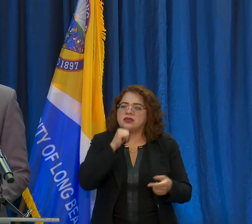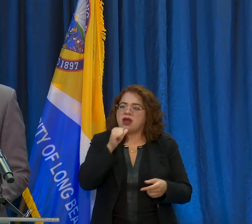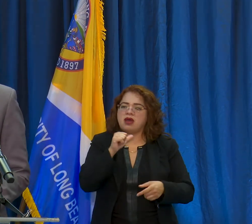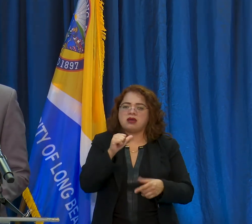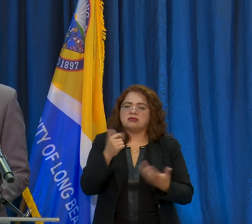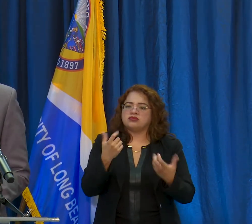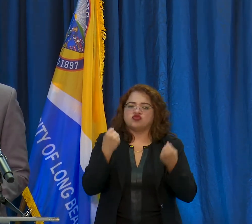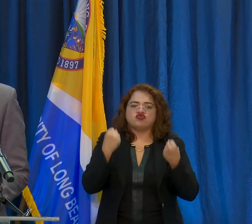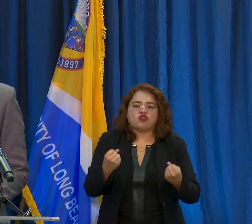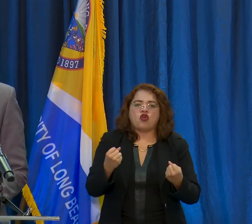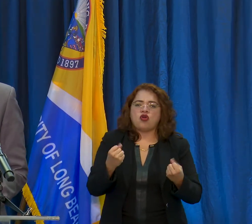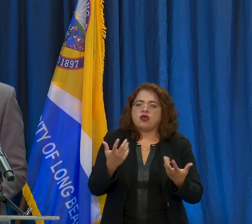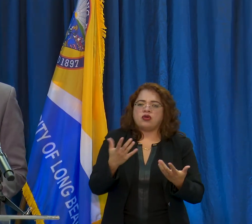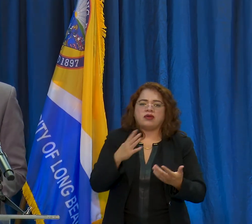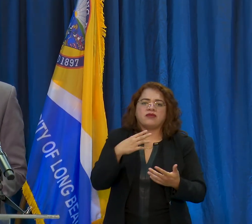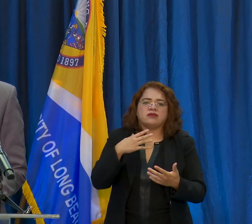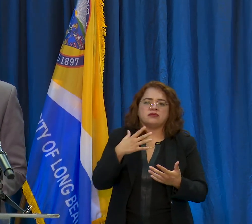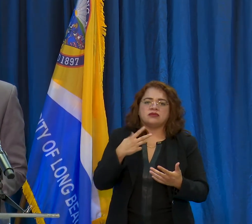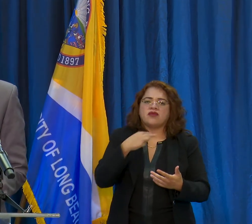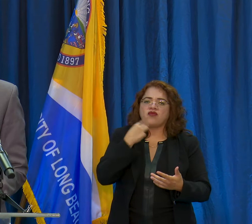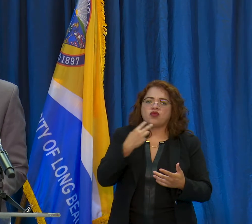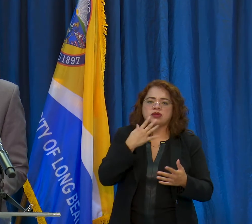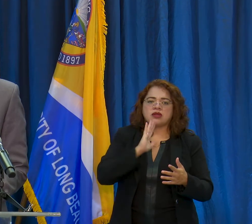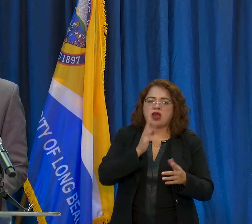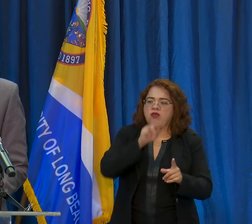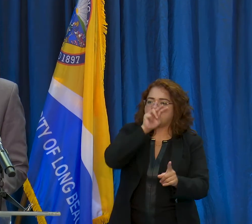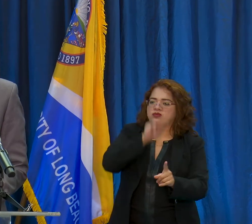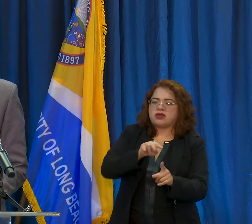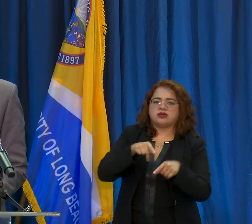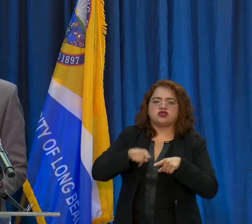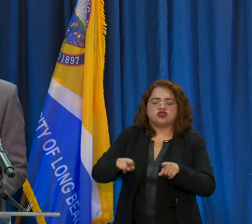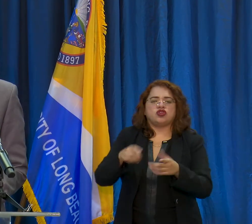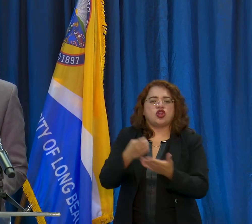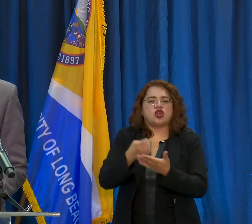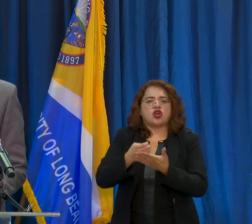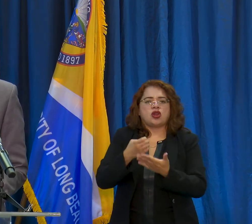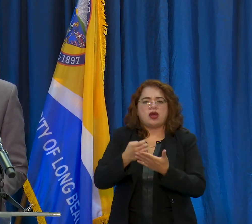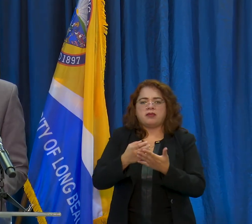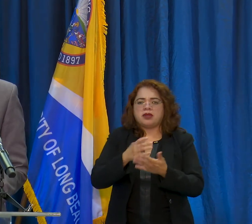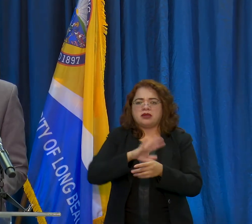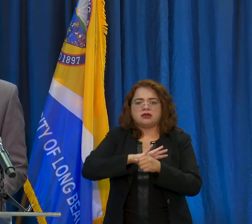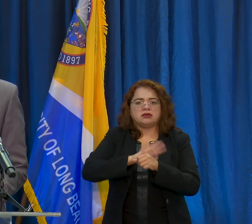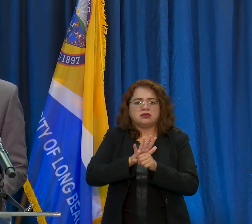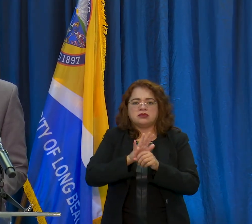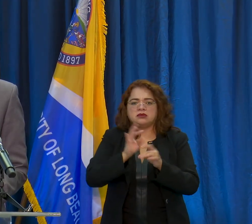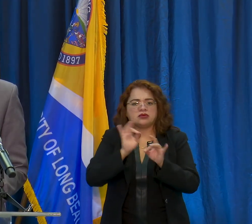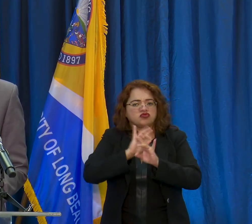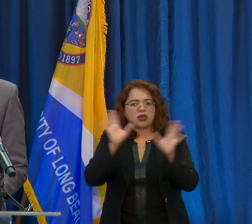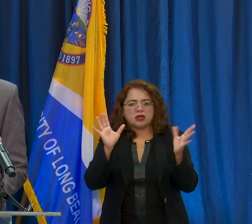political and economic needs during these times. Both have asserted that no one is at fault that both the City and their